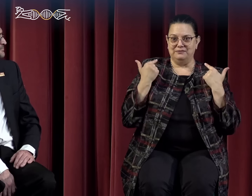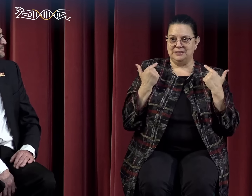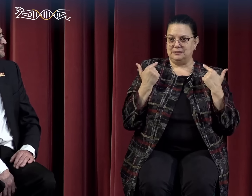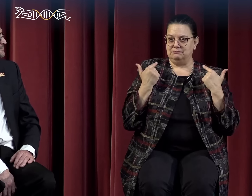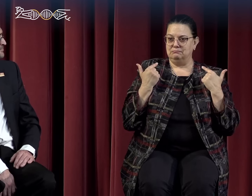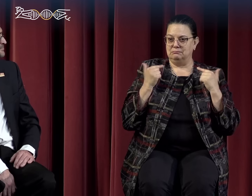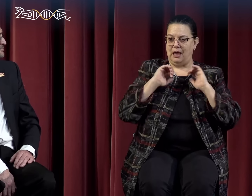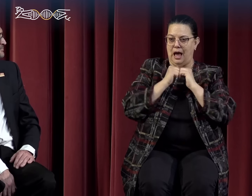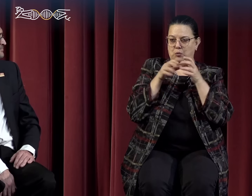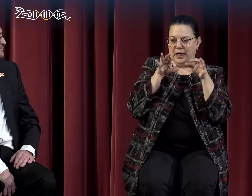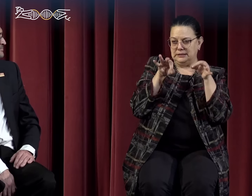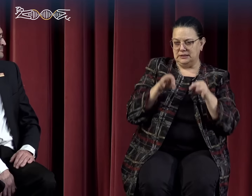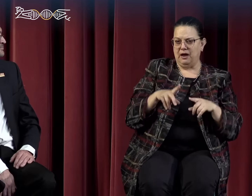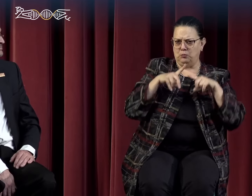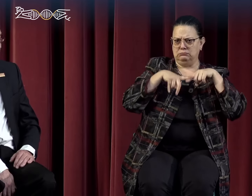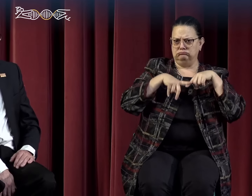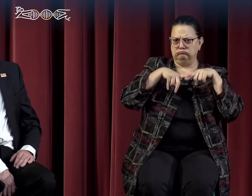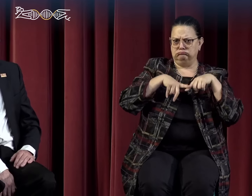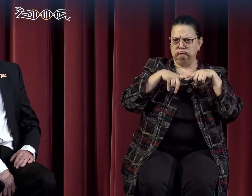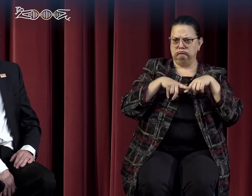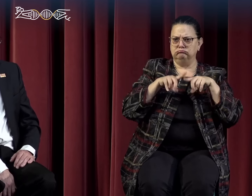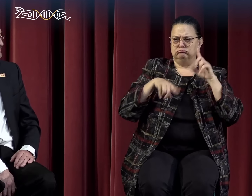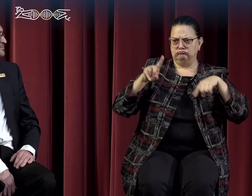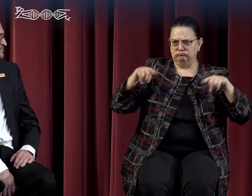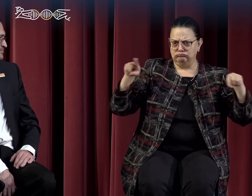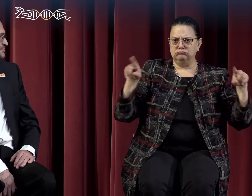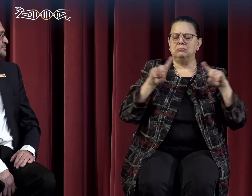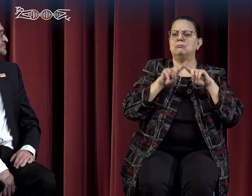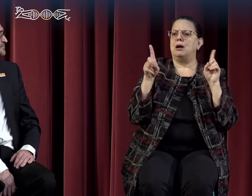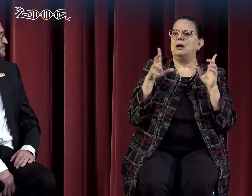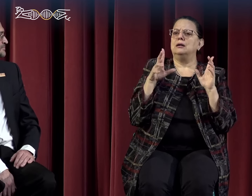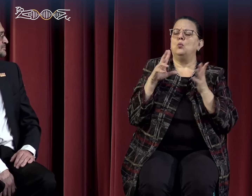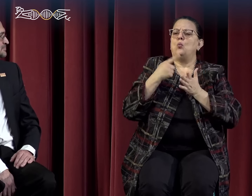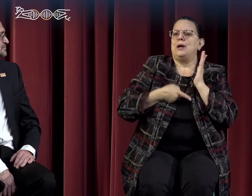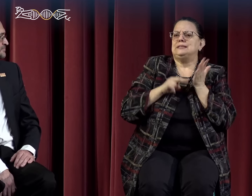have good lives. Good can be defined in a number of ways.